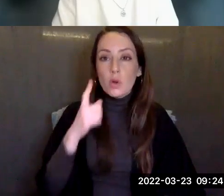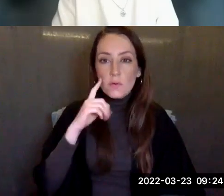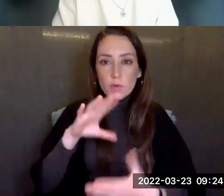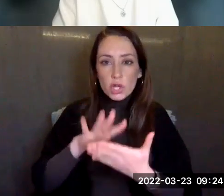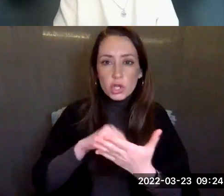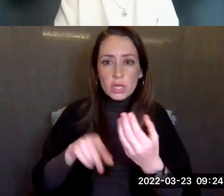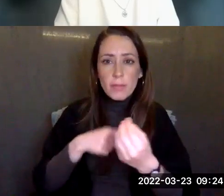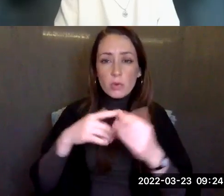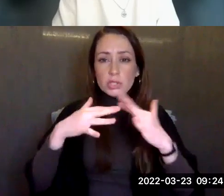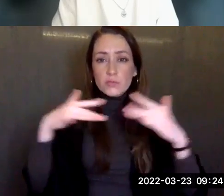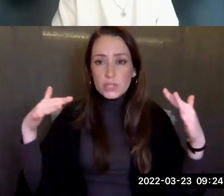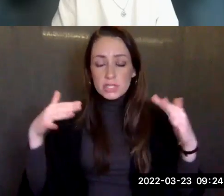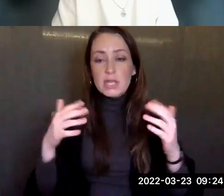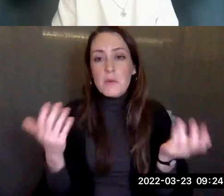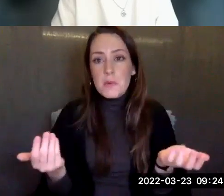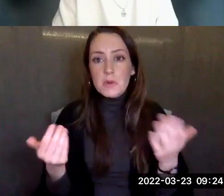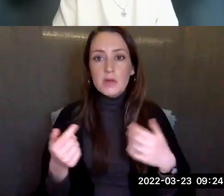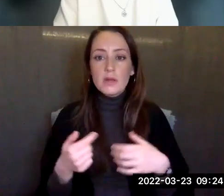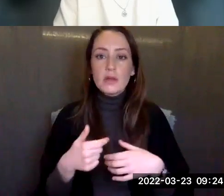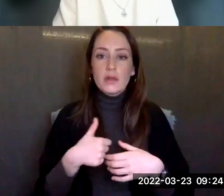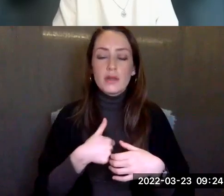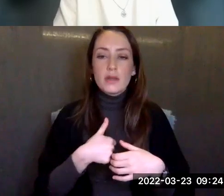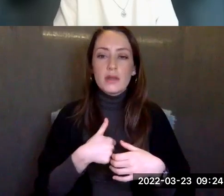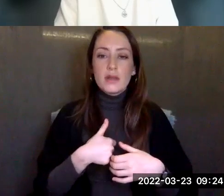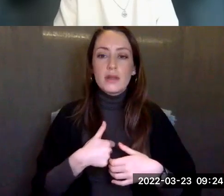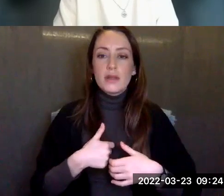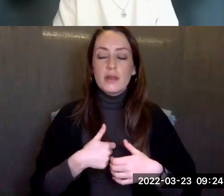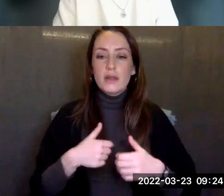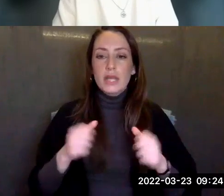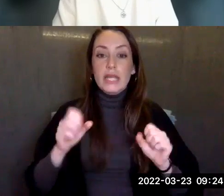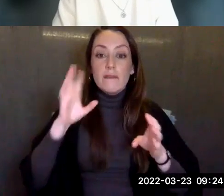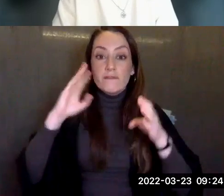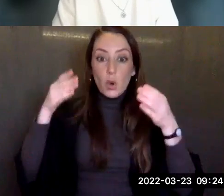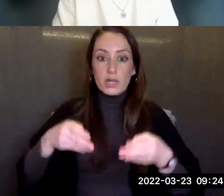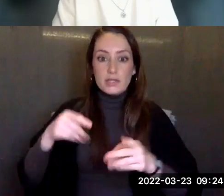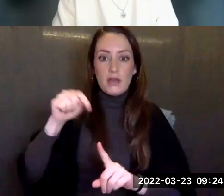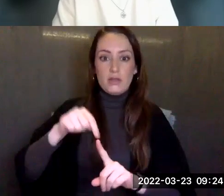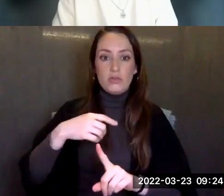I guess i'll focus more on sort of croatian and traveling.